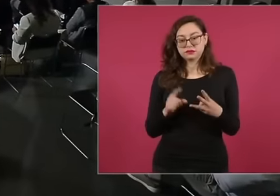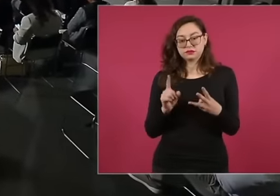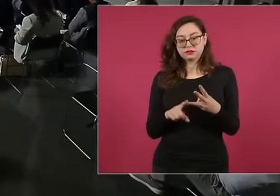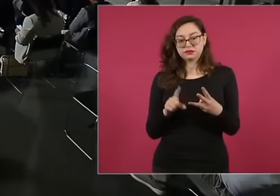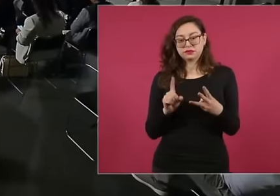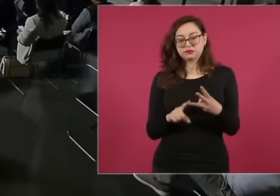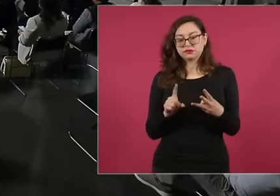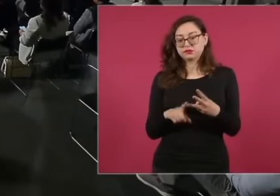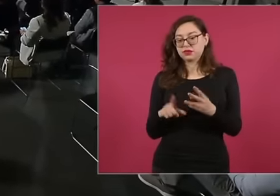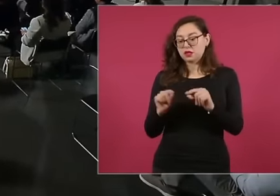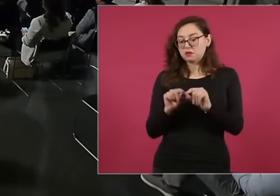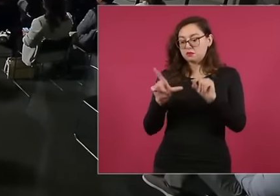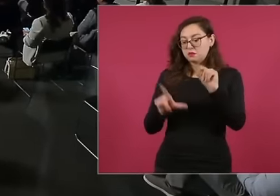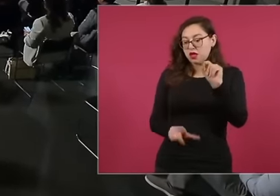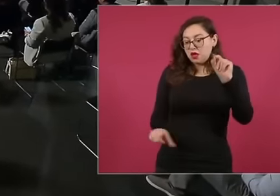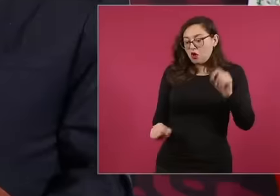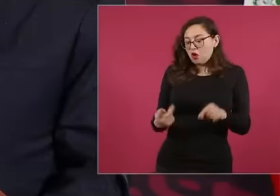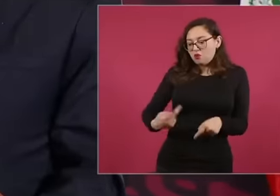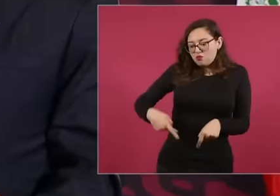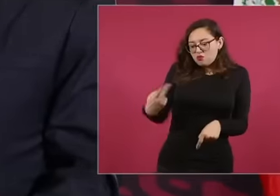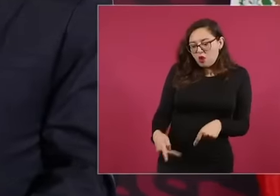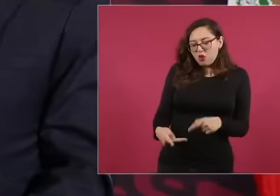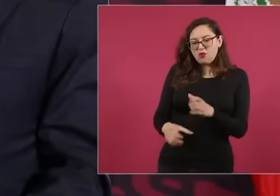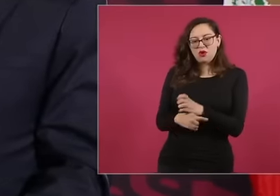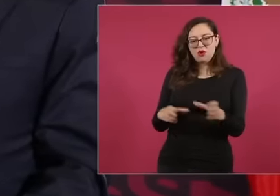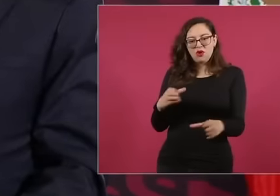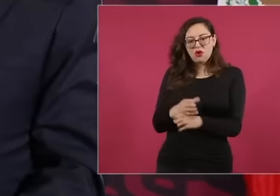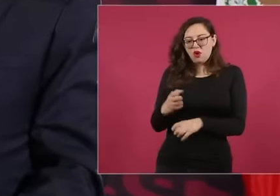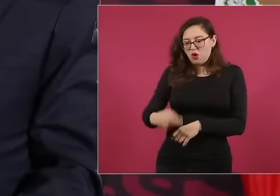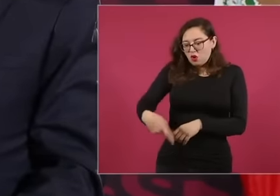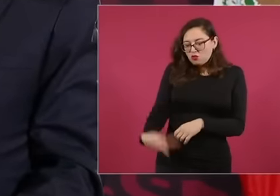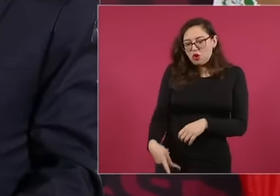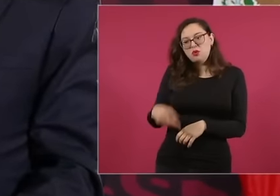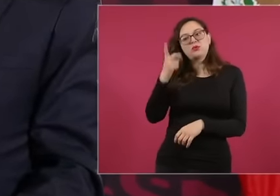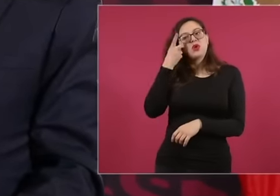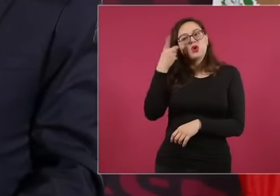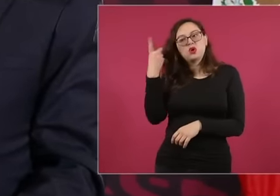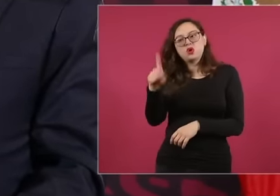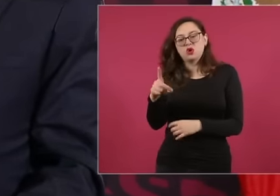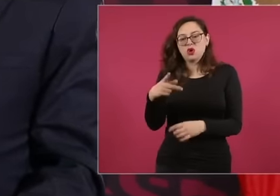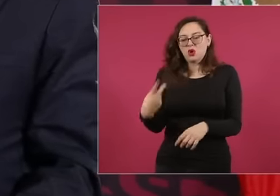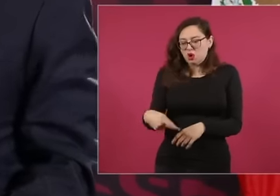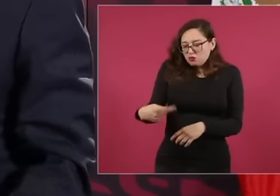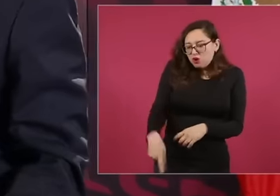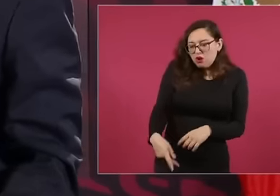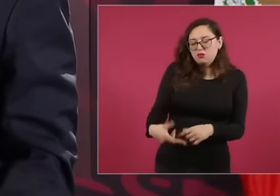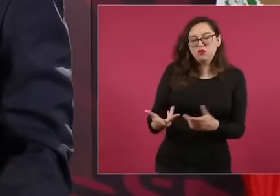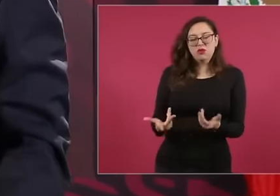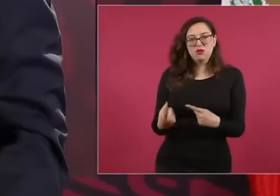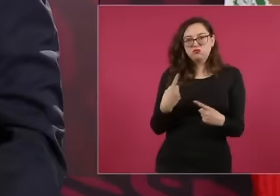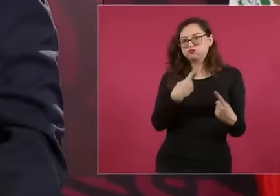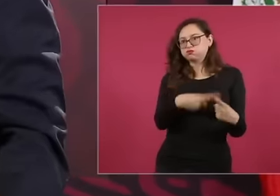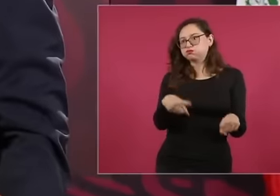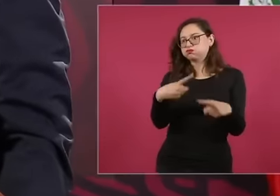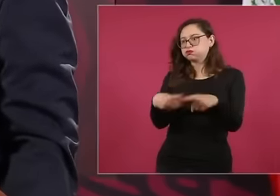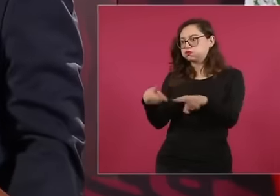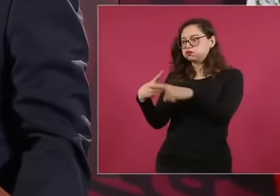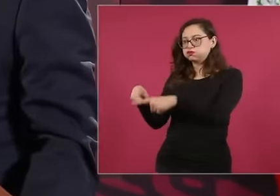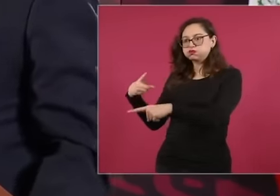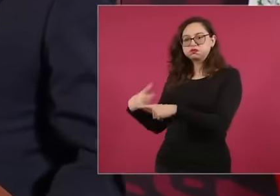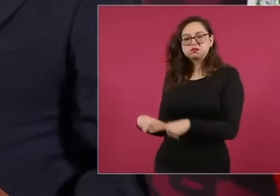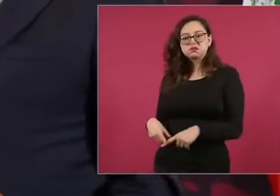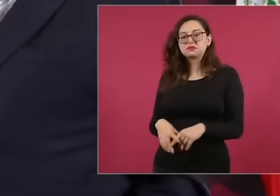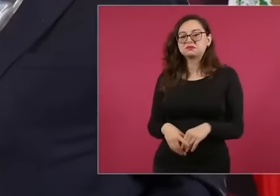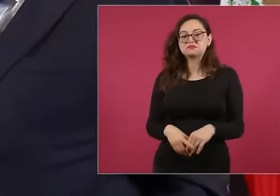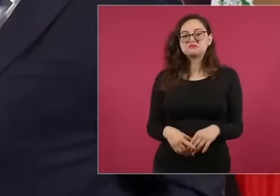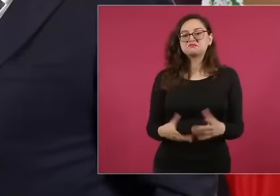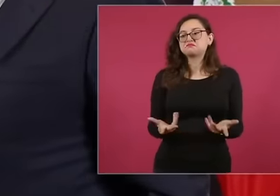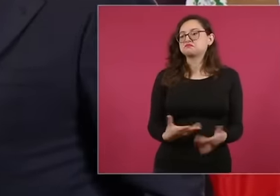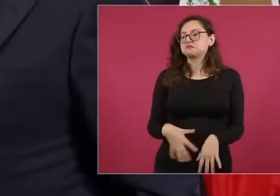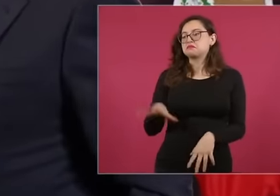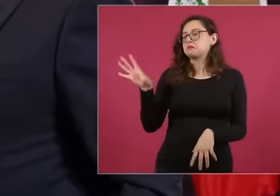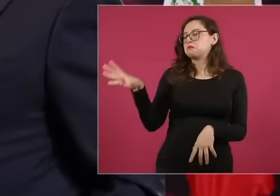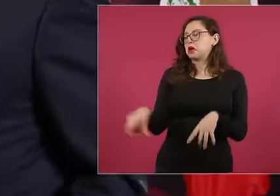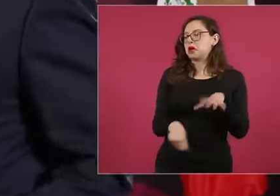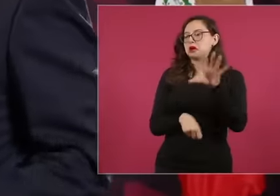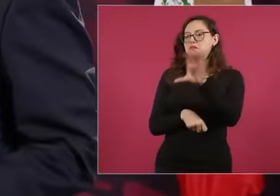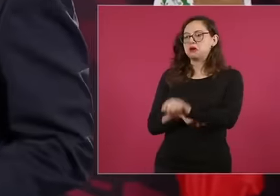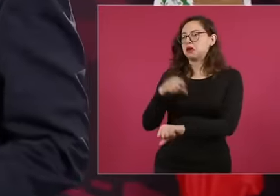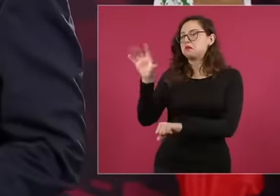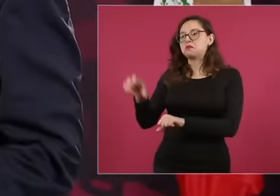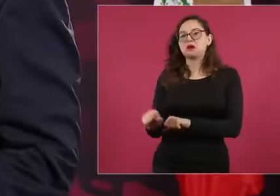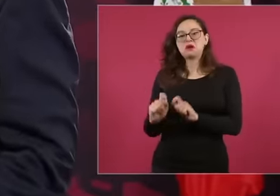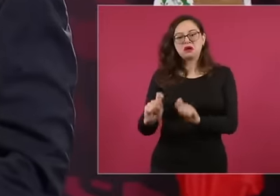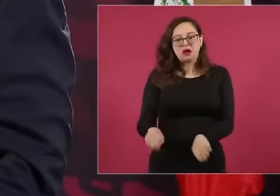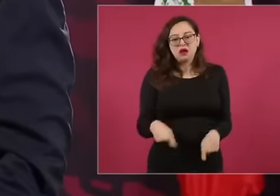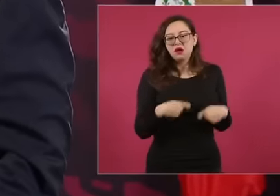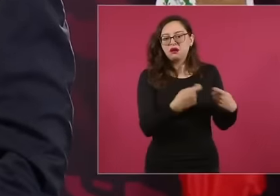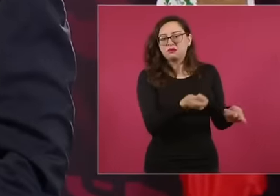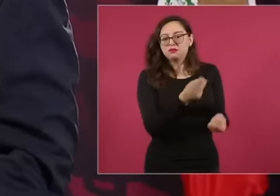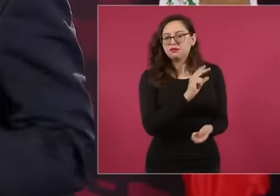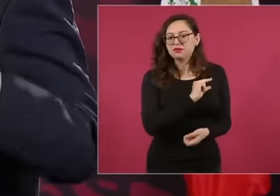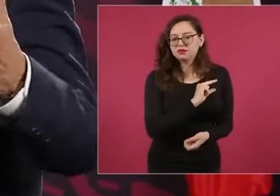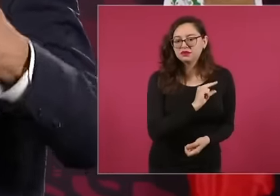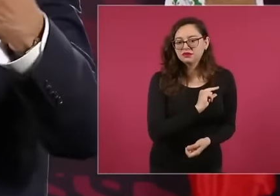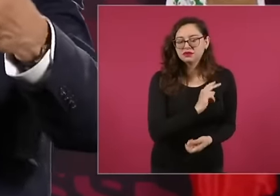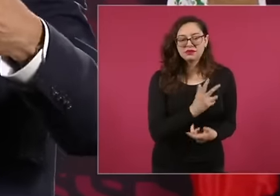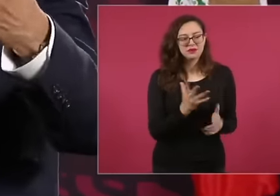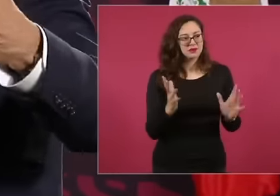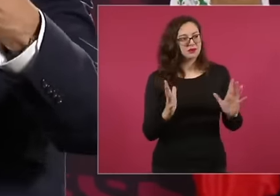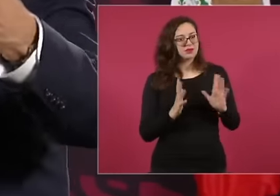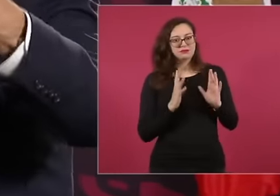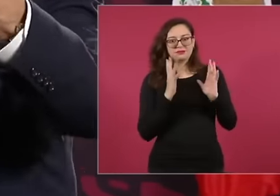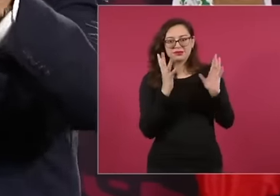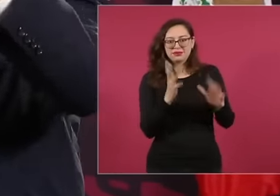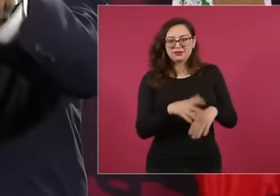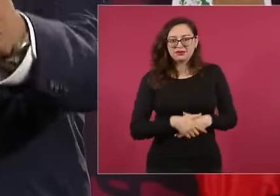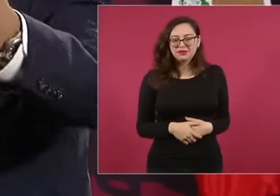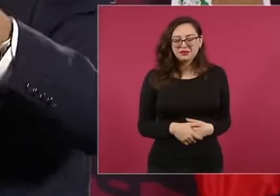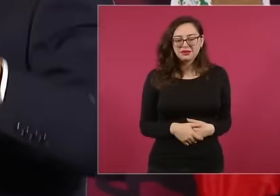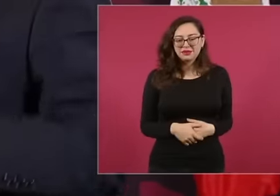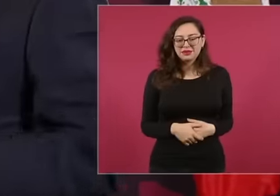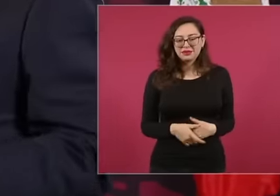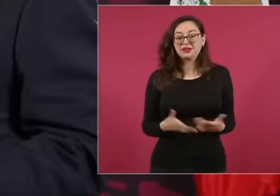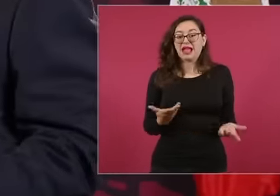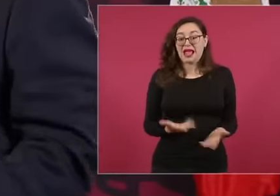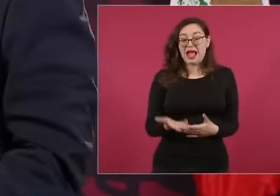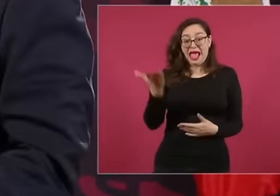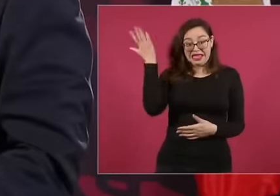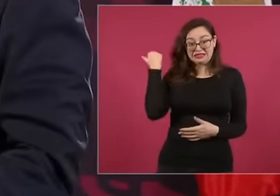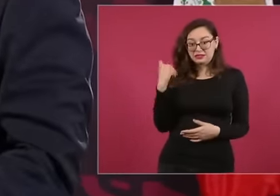that were recovered. With the revolution that Porfio Díaz had handed over to foreigners